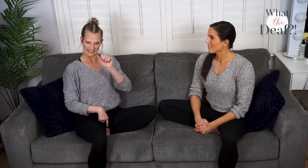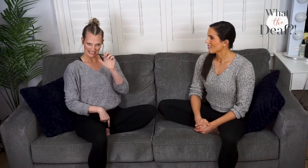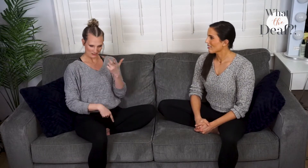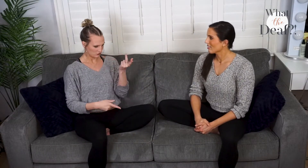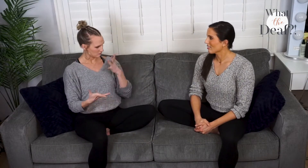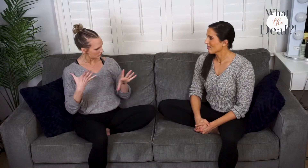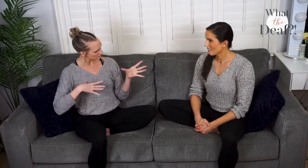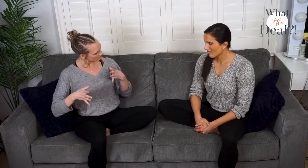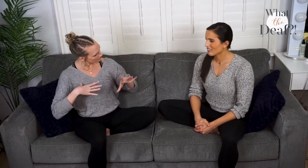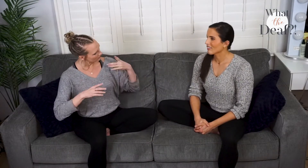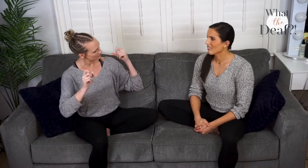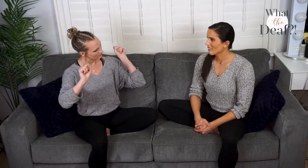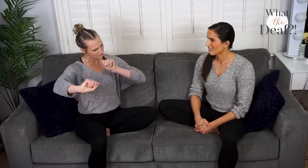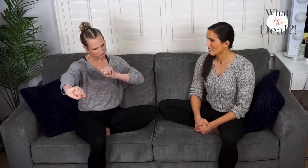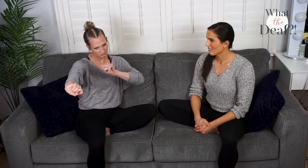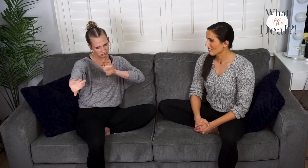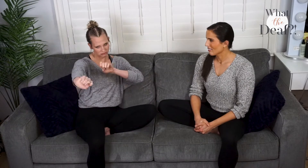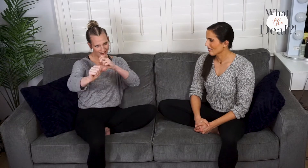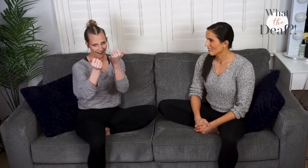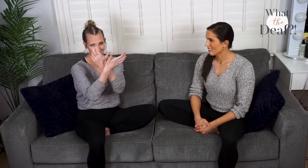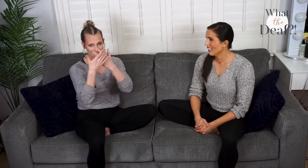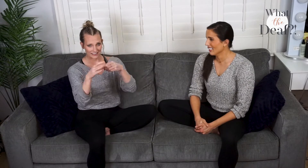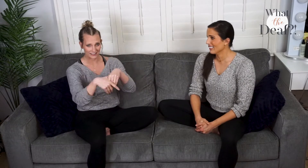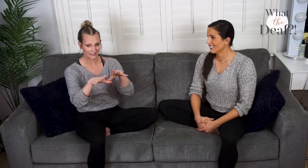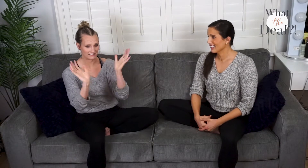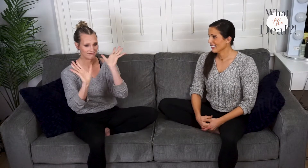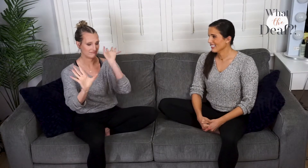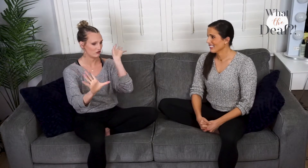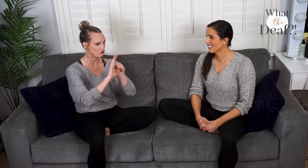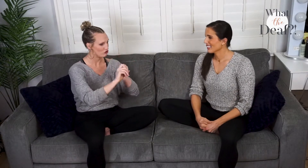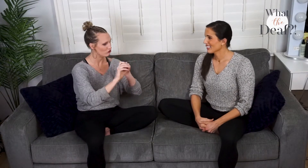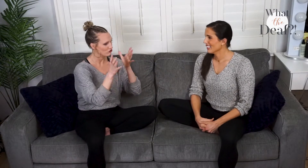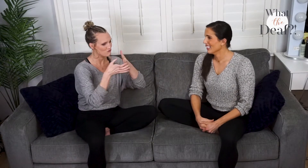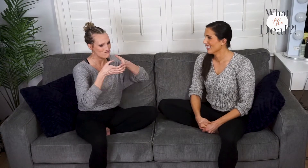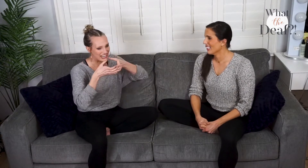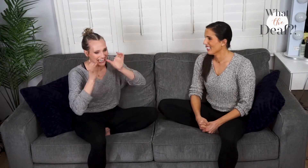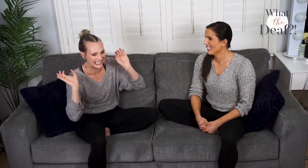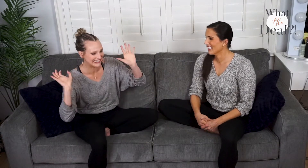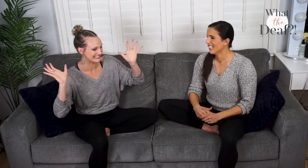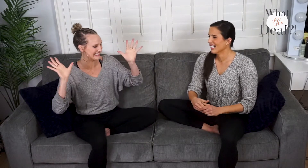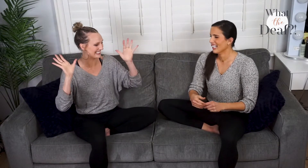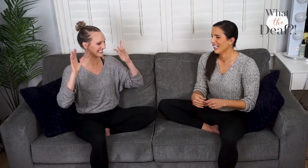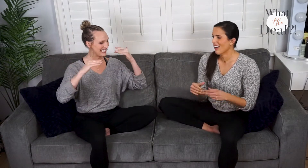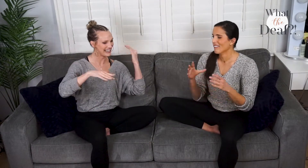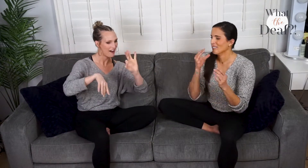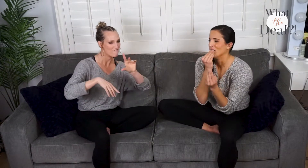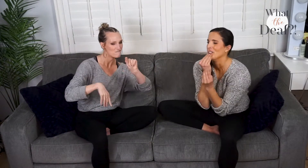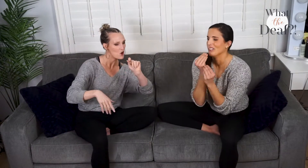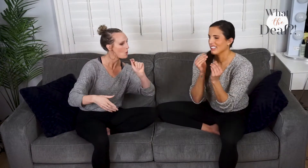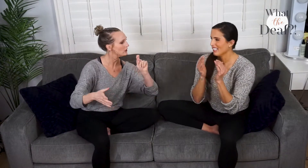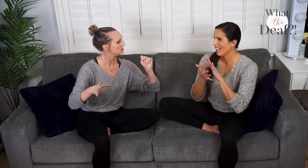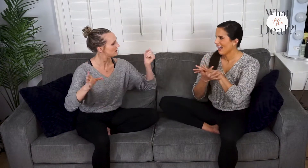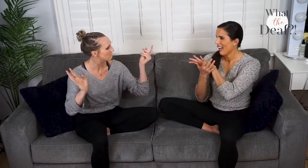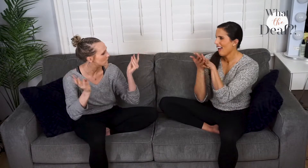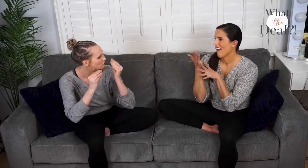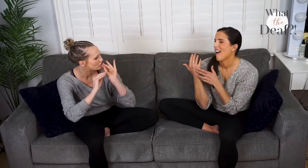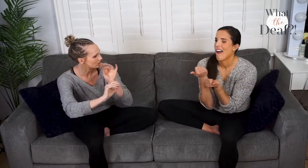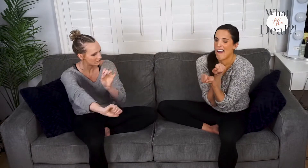The next day we were gonna go to the beach and we loaded up everything into the SUV including our drinks, food, floaties.